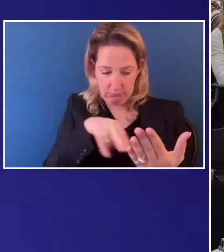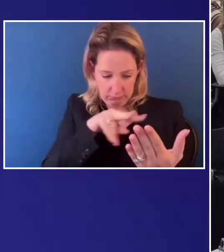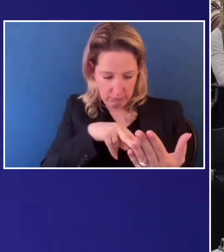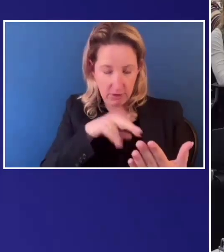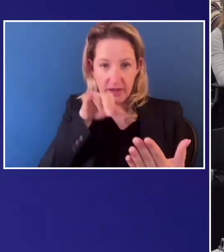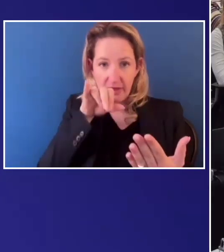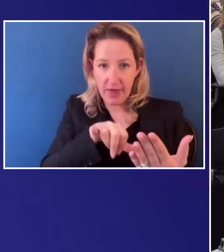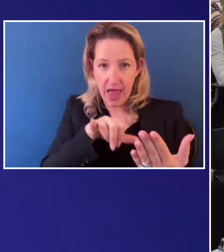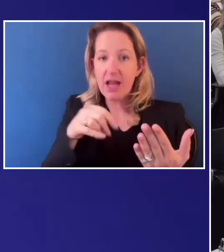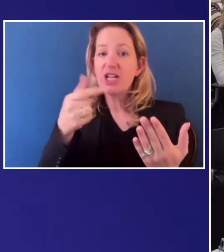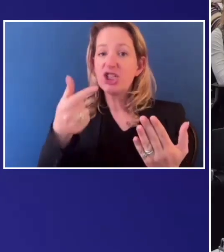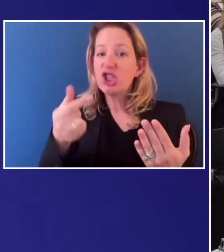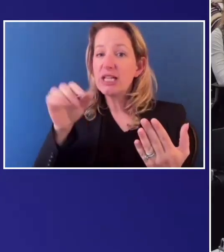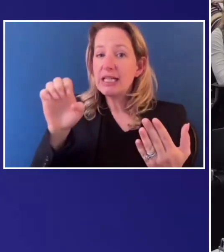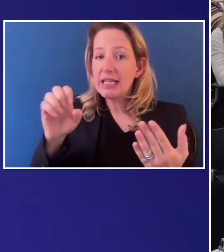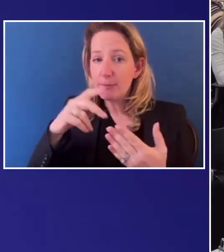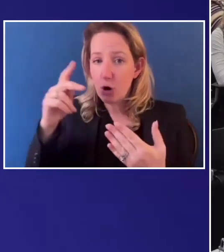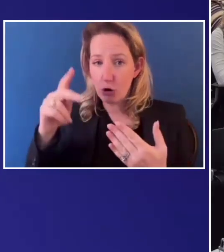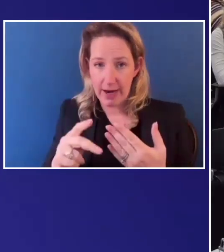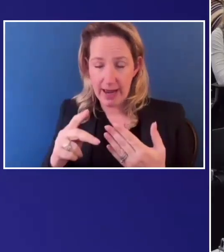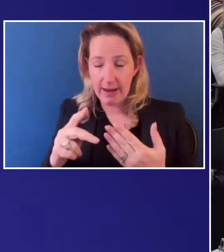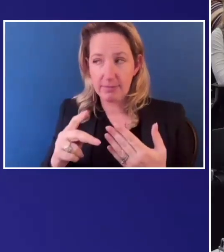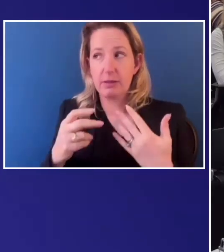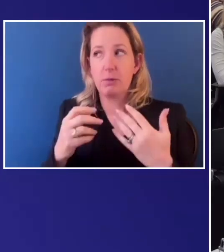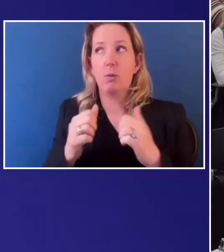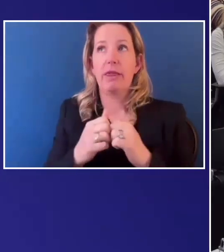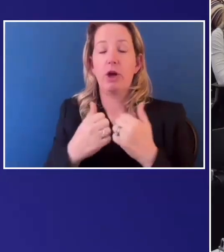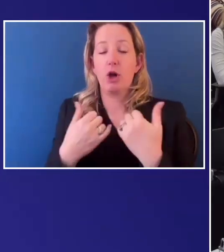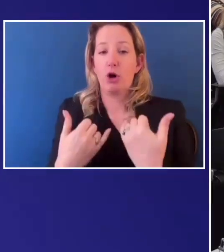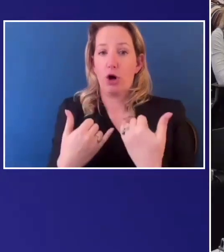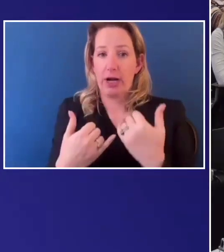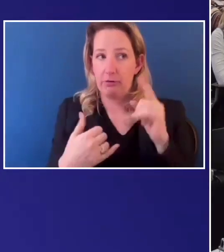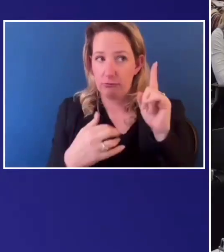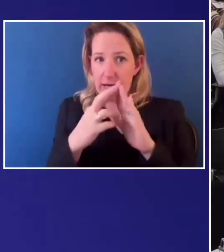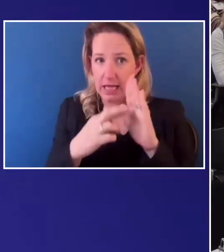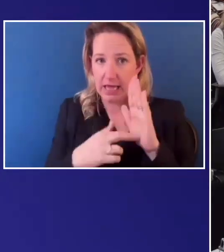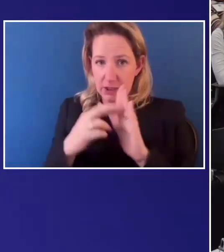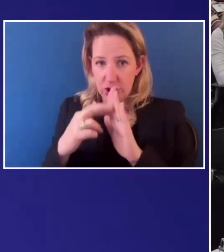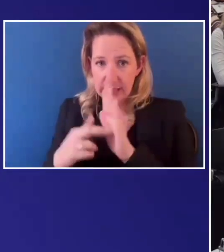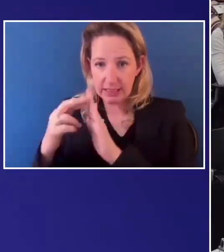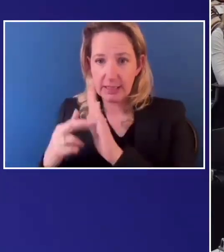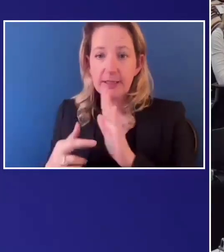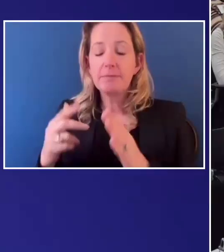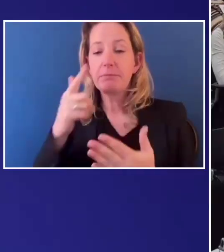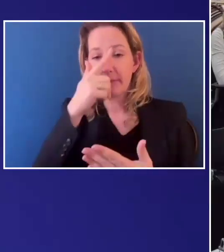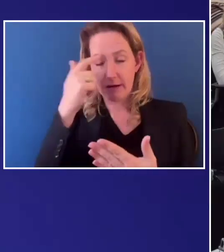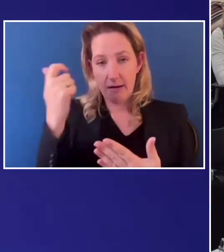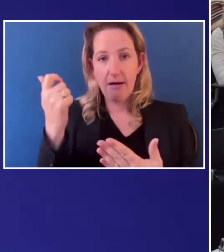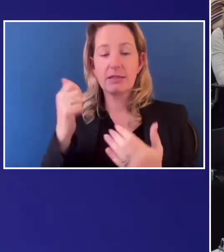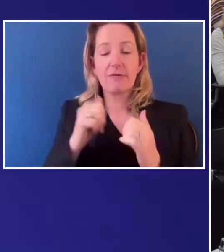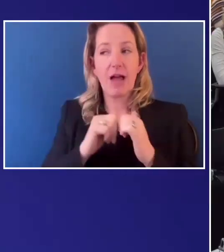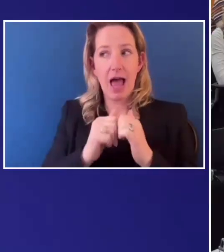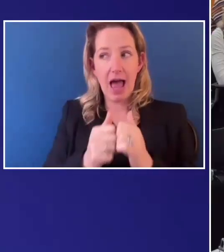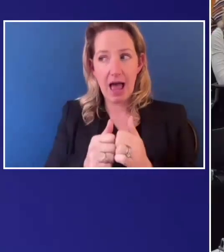under the current regulations that because of how they're -- how the earnings premium